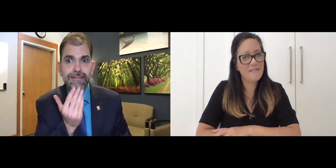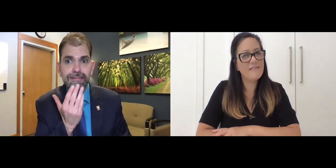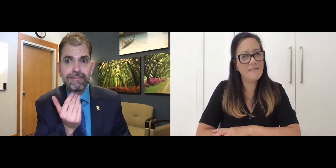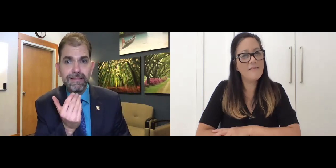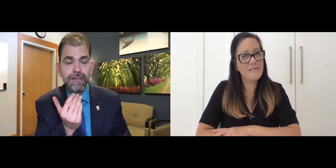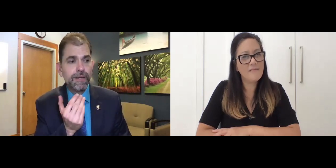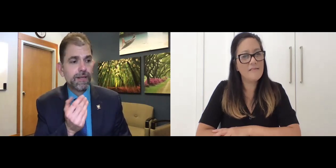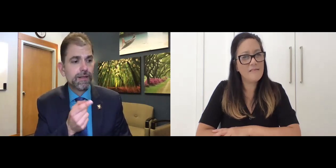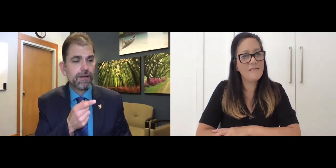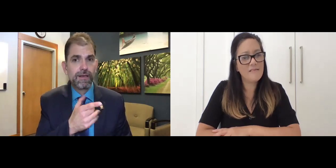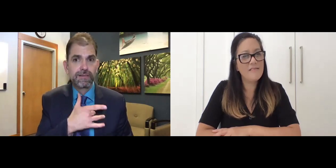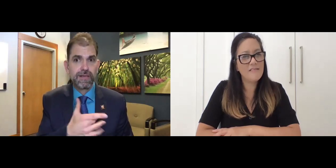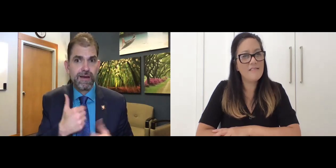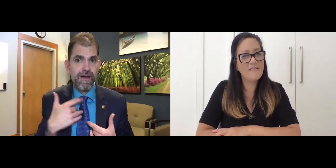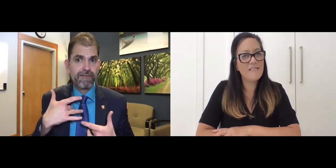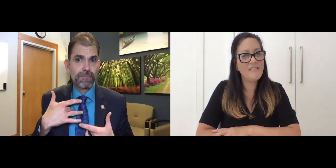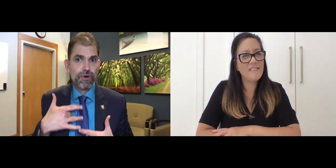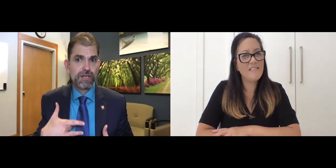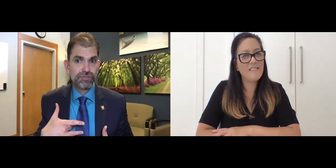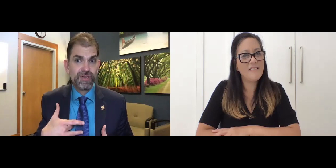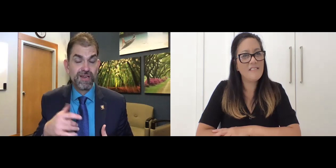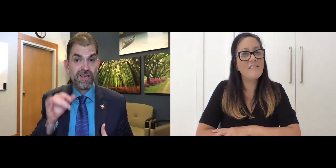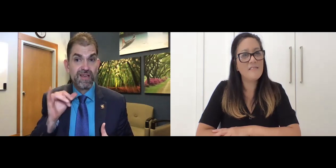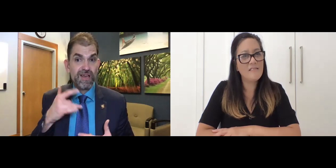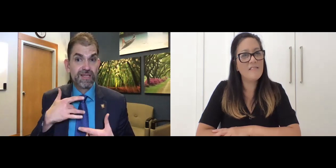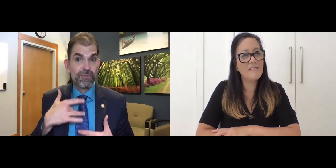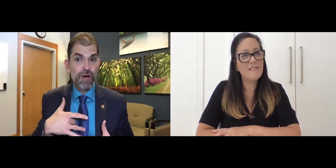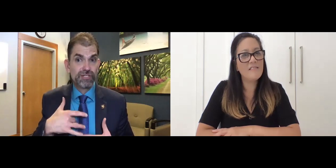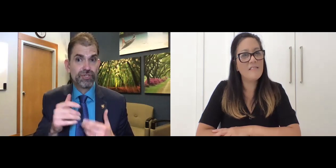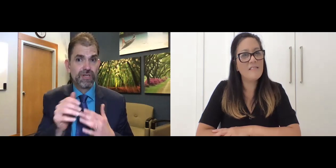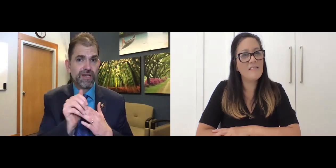with diabetes they may also struggle with depression